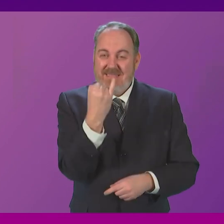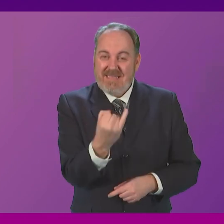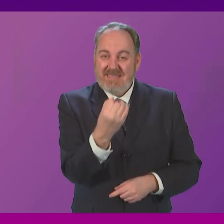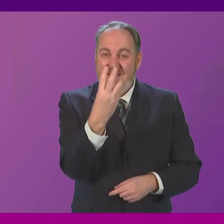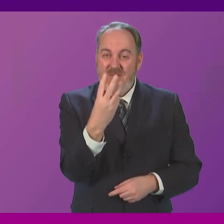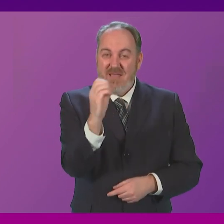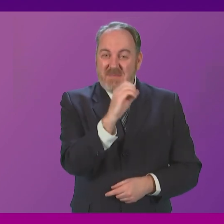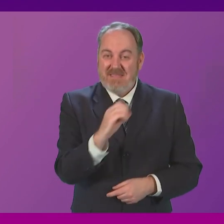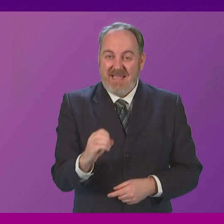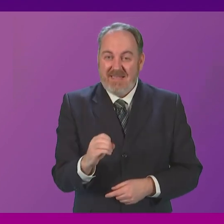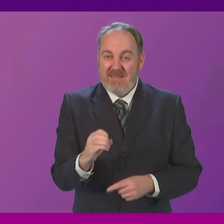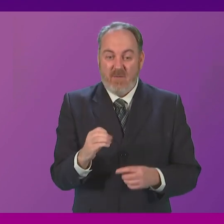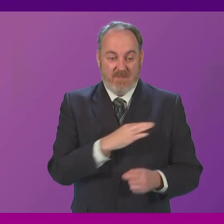were seen at accident and emergency within the target times.